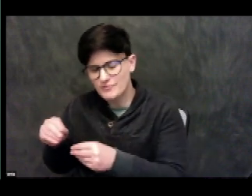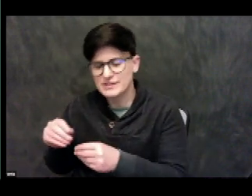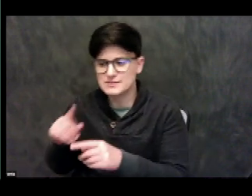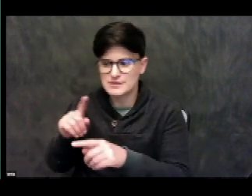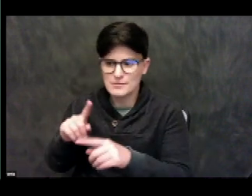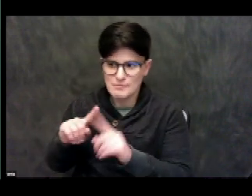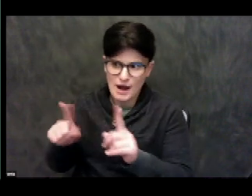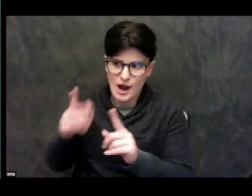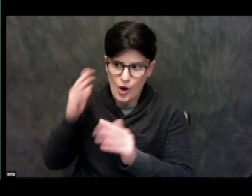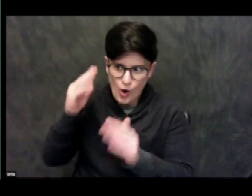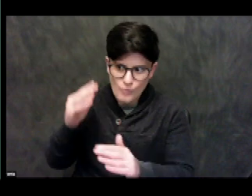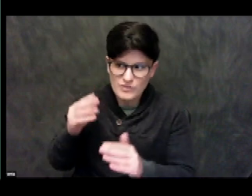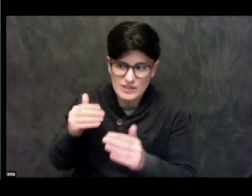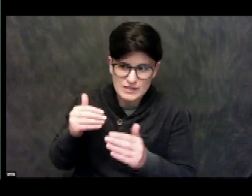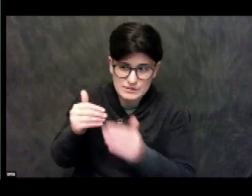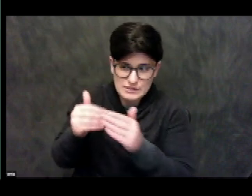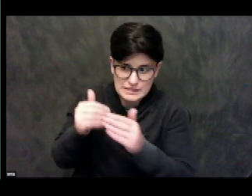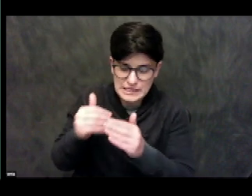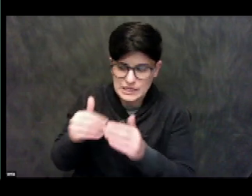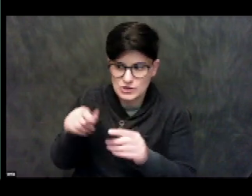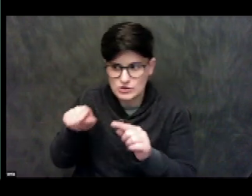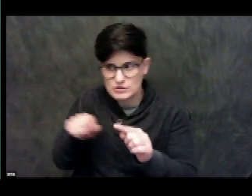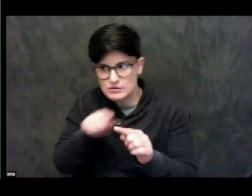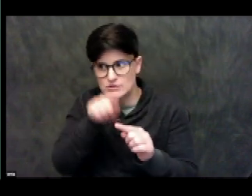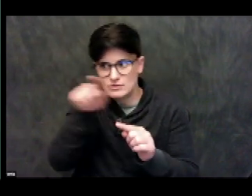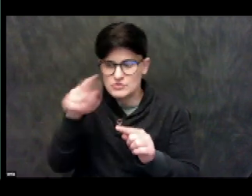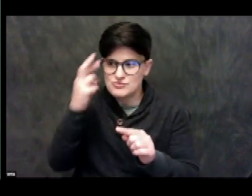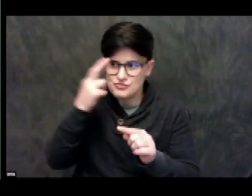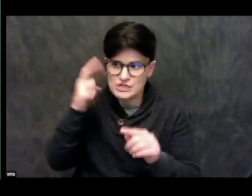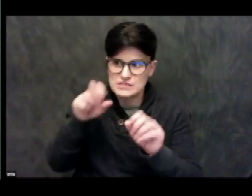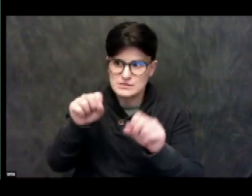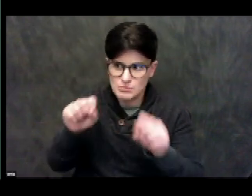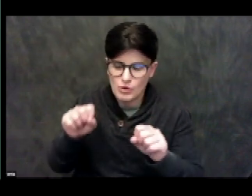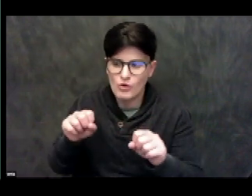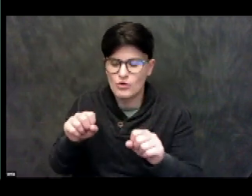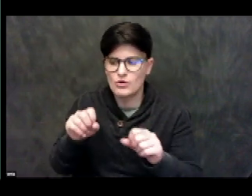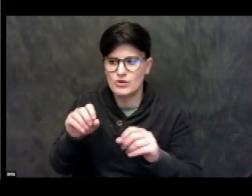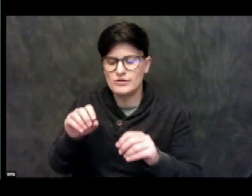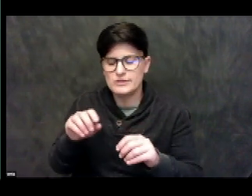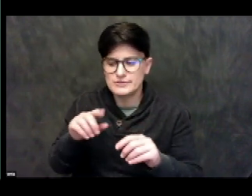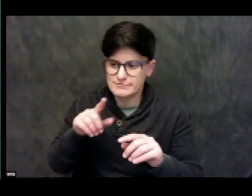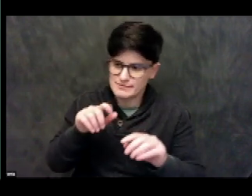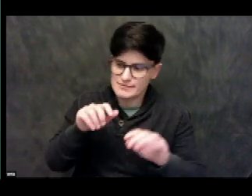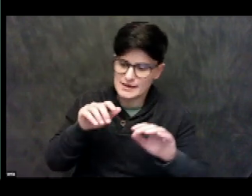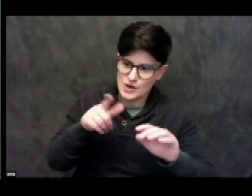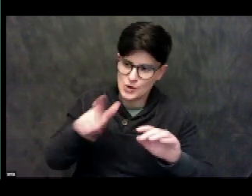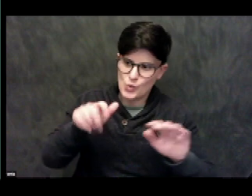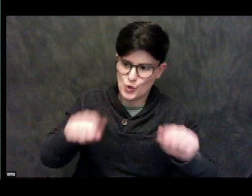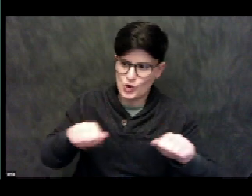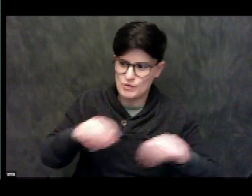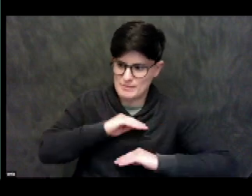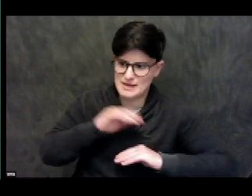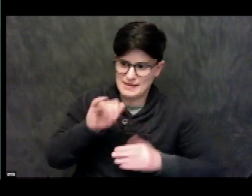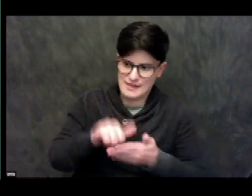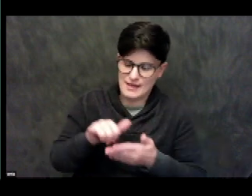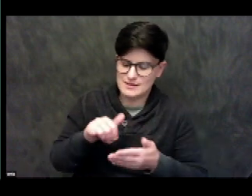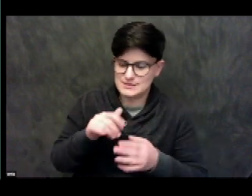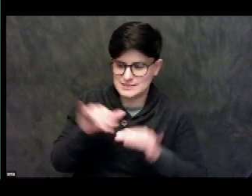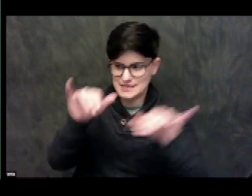but hopefully it was at least reasonable expectation to be able to do so to meet that standard of care. This also includes planning for